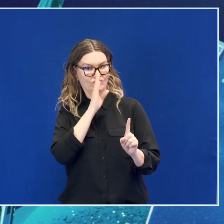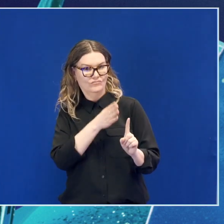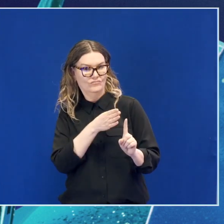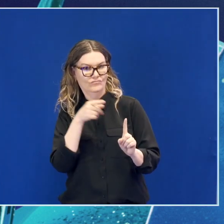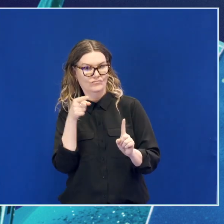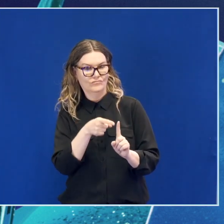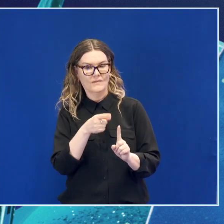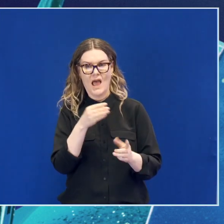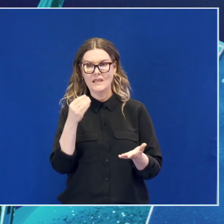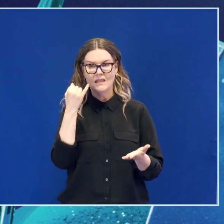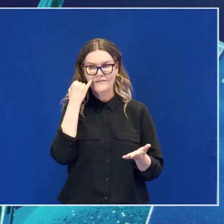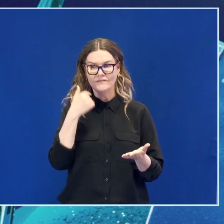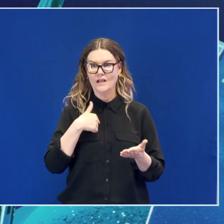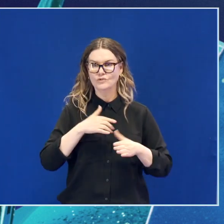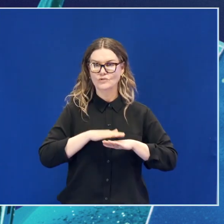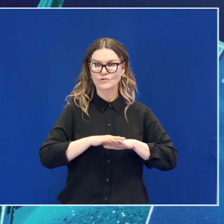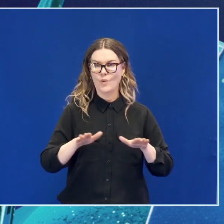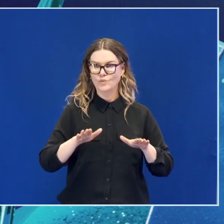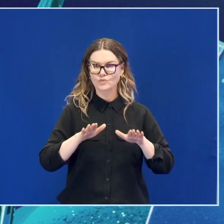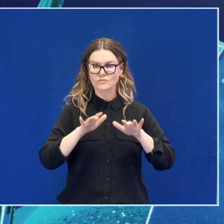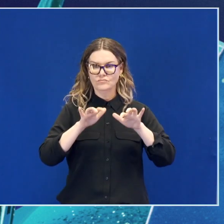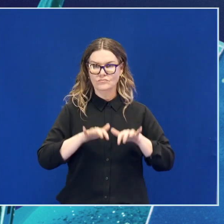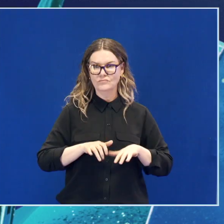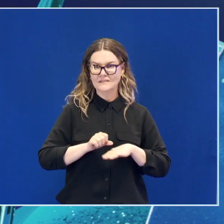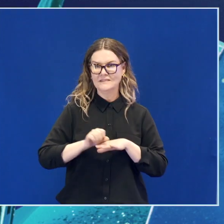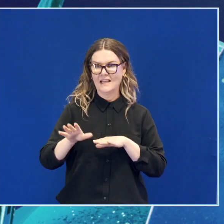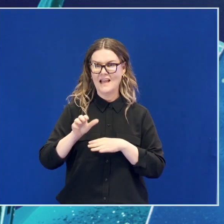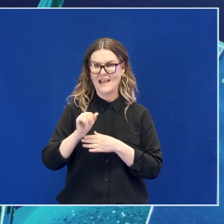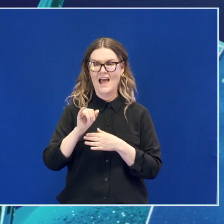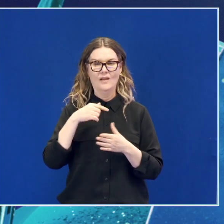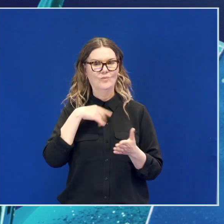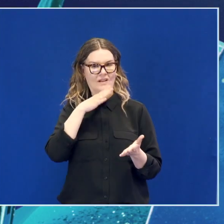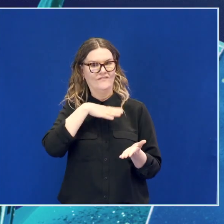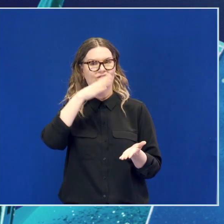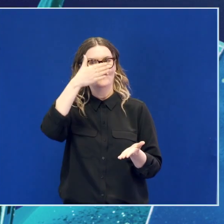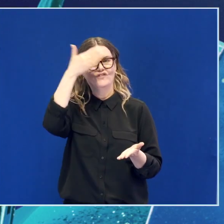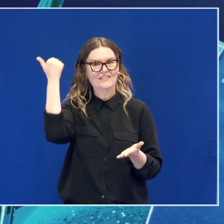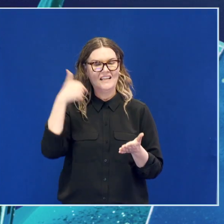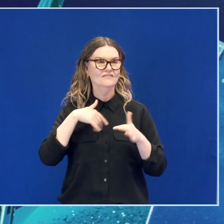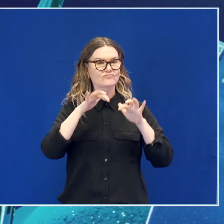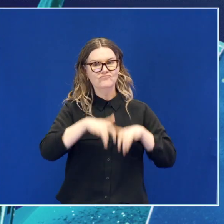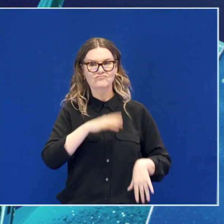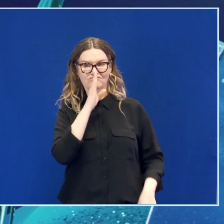So I tend to just lead with that. And I forget the Good Morning, the pleasantries.